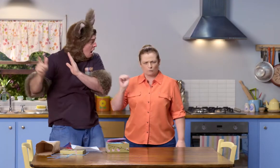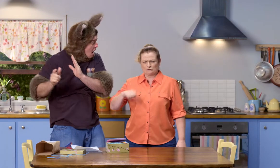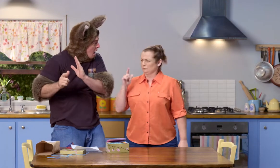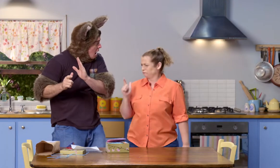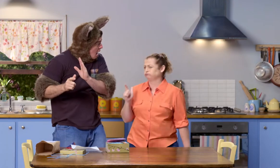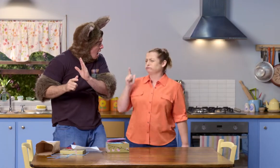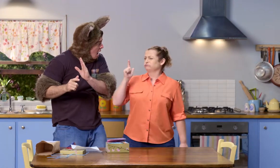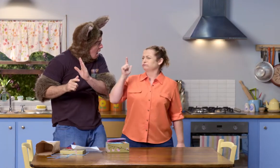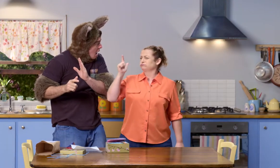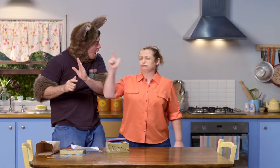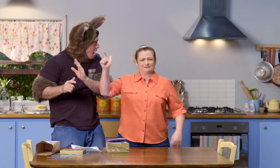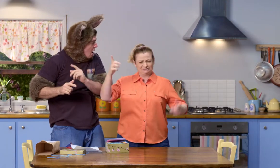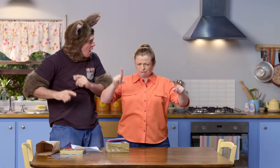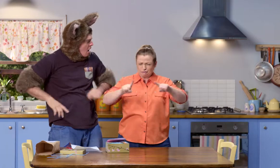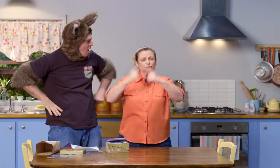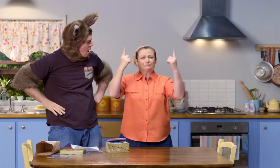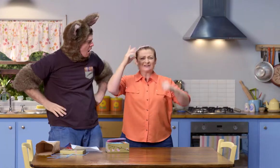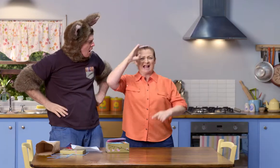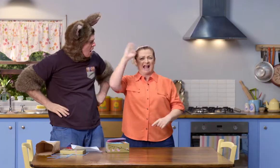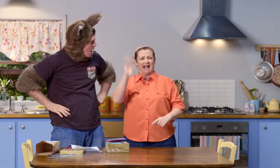Yes, it's from a completely different country.